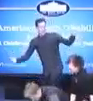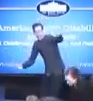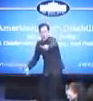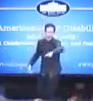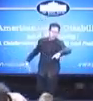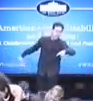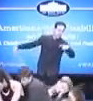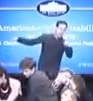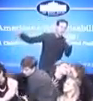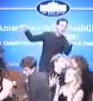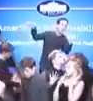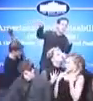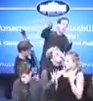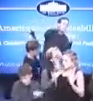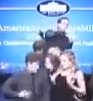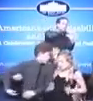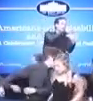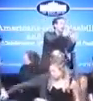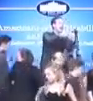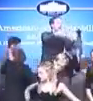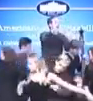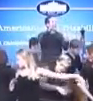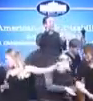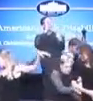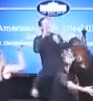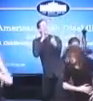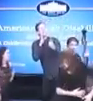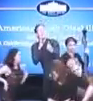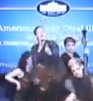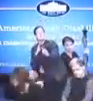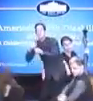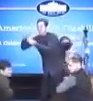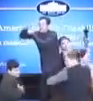Only in and out your lips,